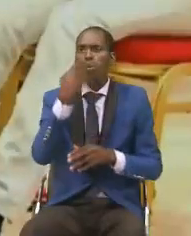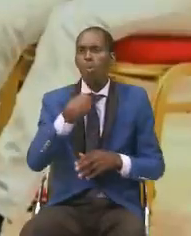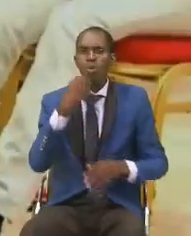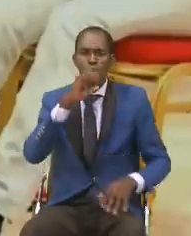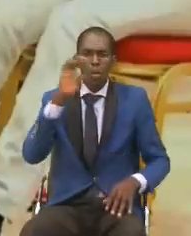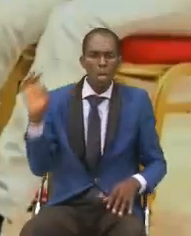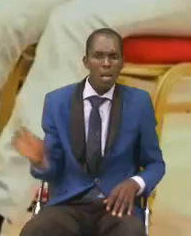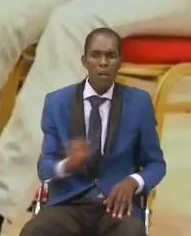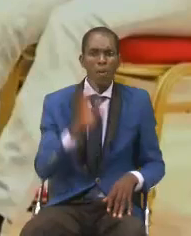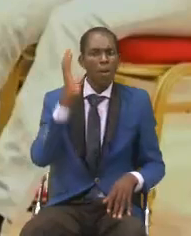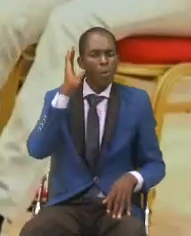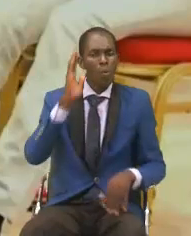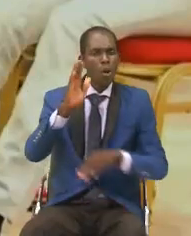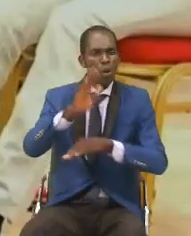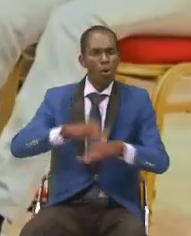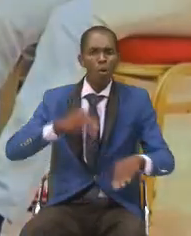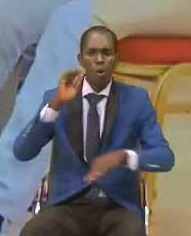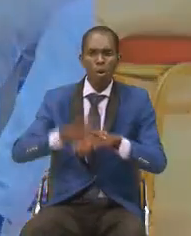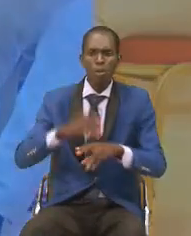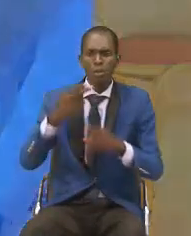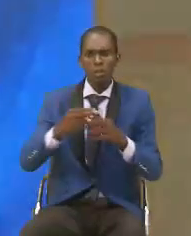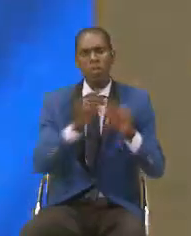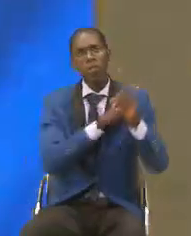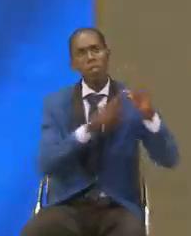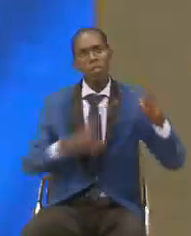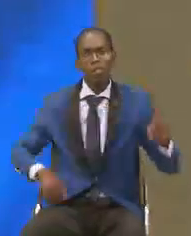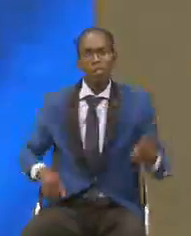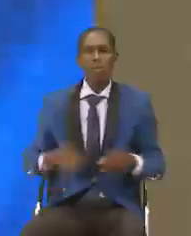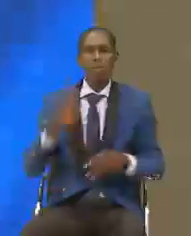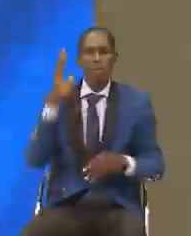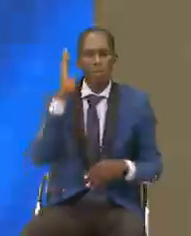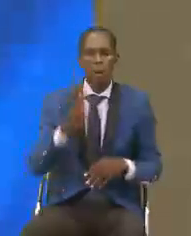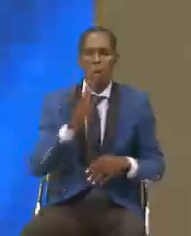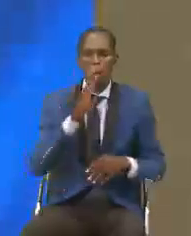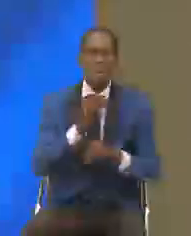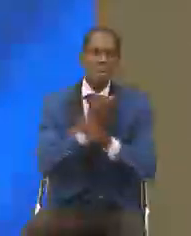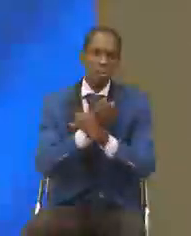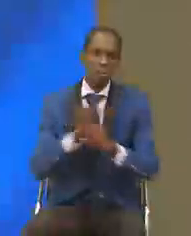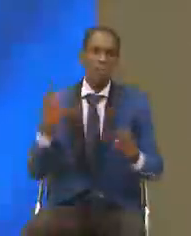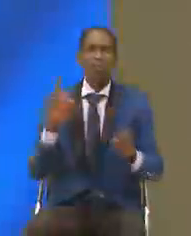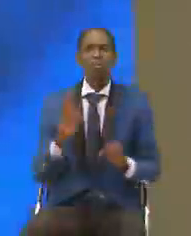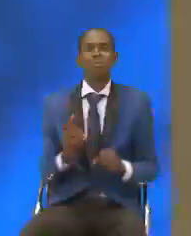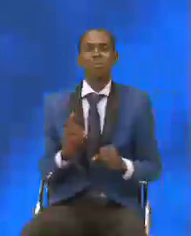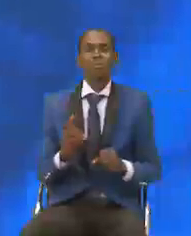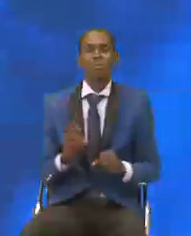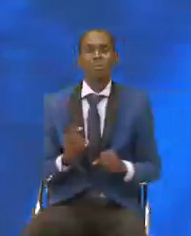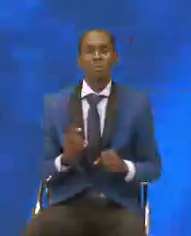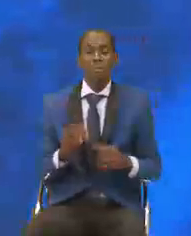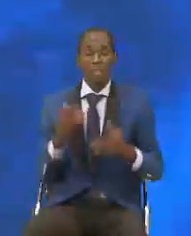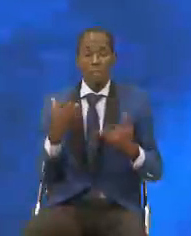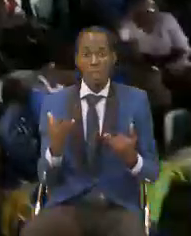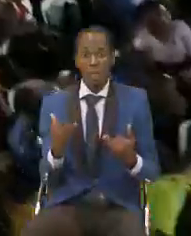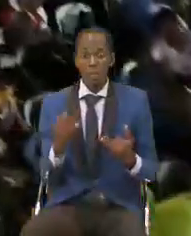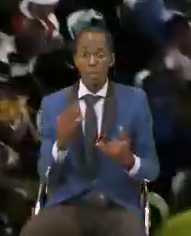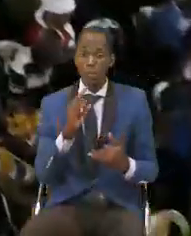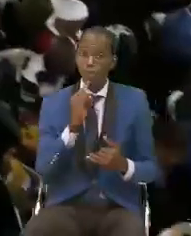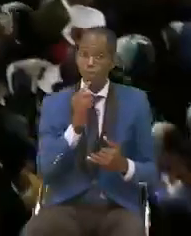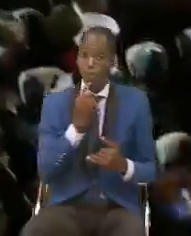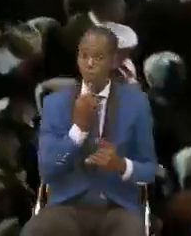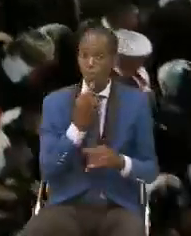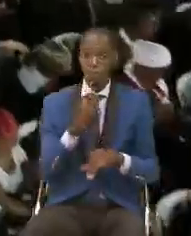redemption is mine whosoever shall call on the name of the lord saved it's about